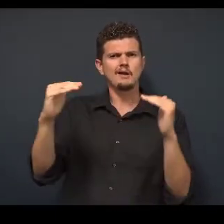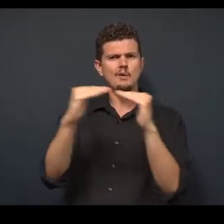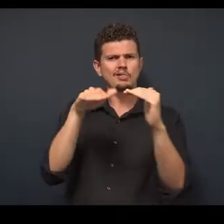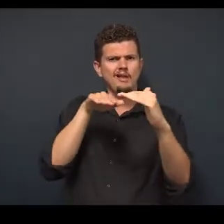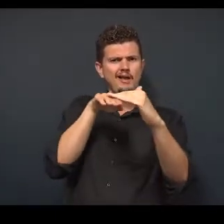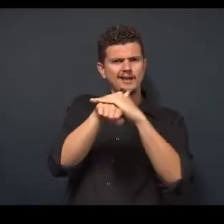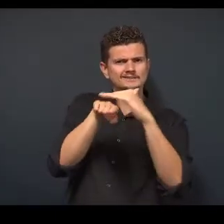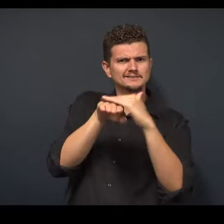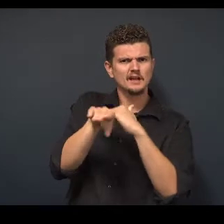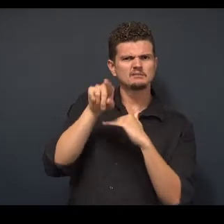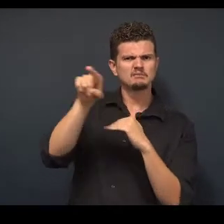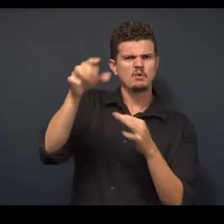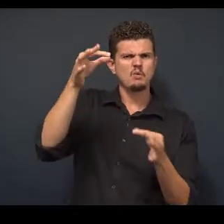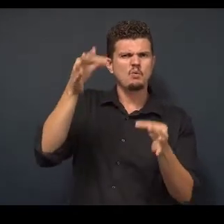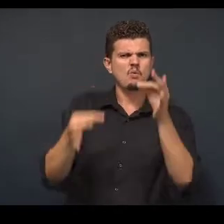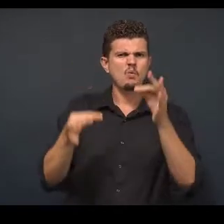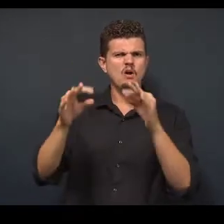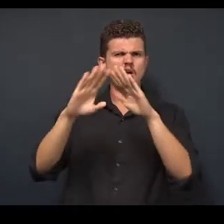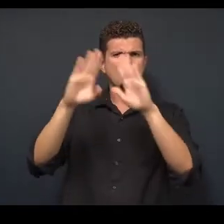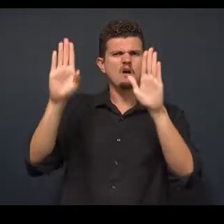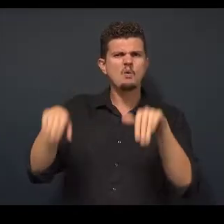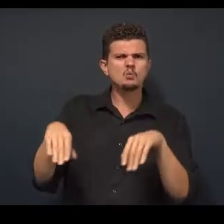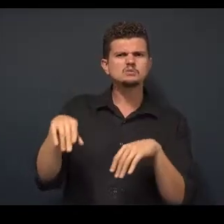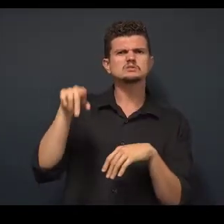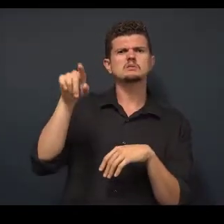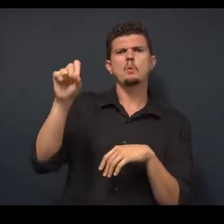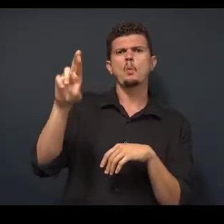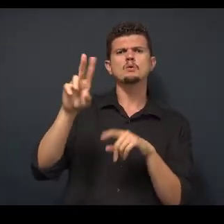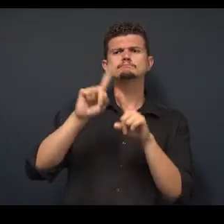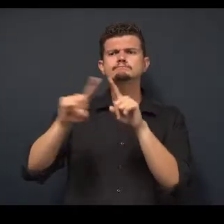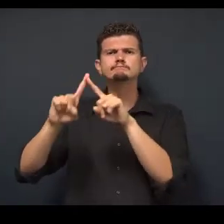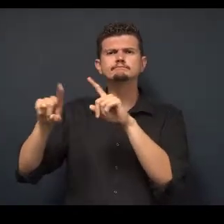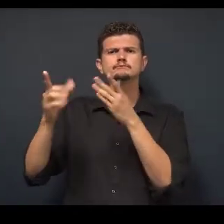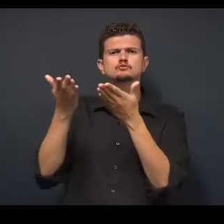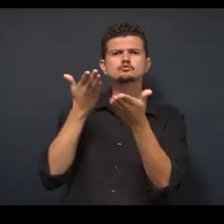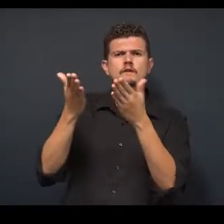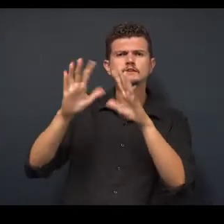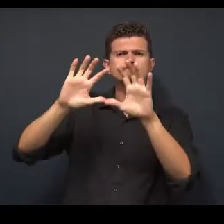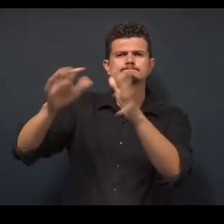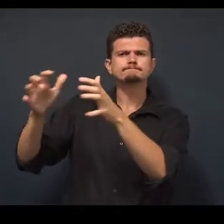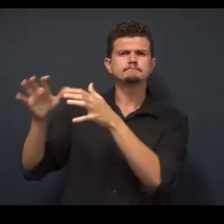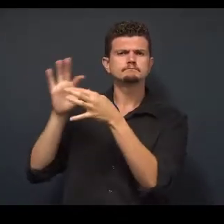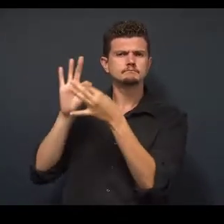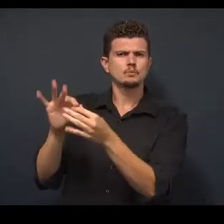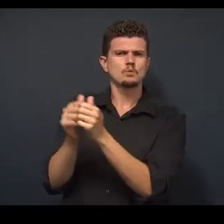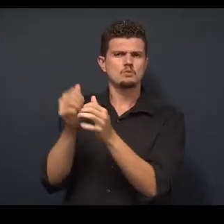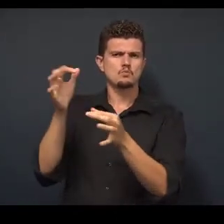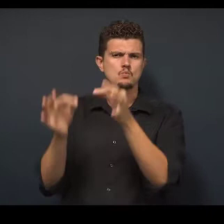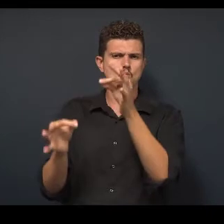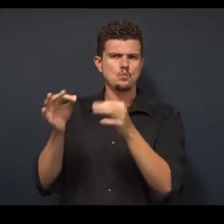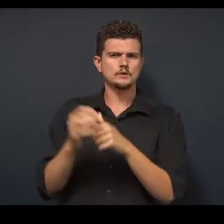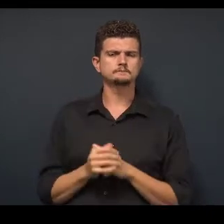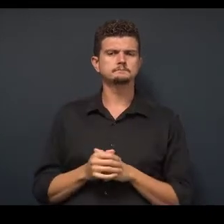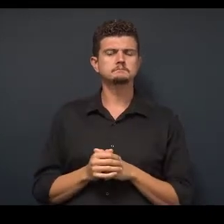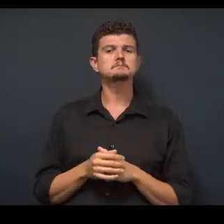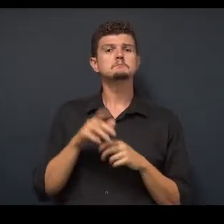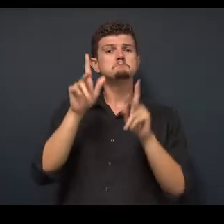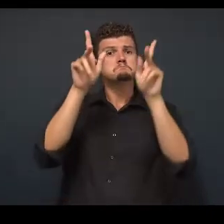that are necessary to provide equal access to the courthouse or court services for a person with a disability.